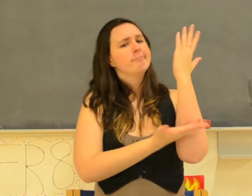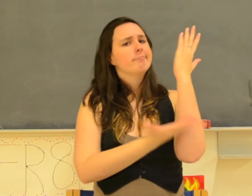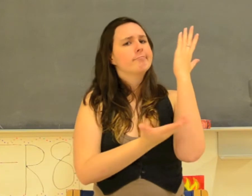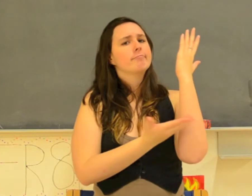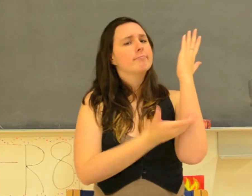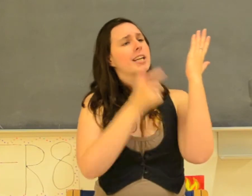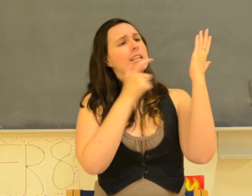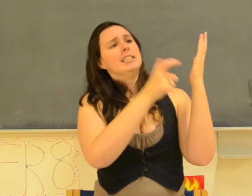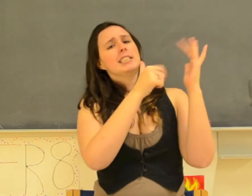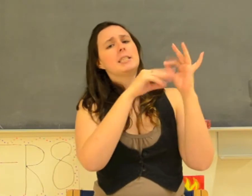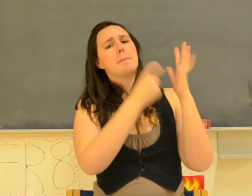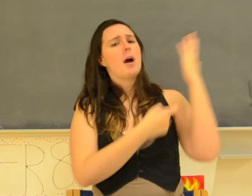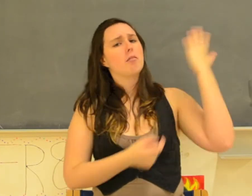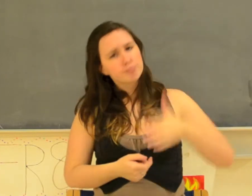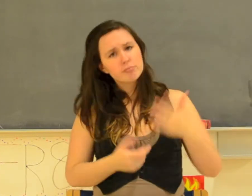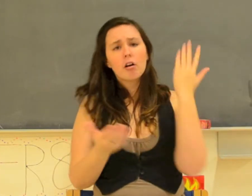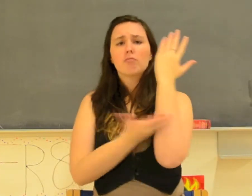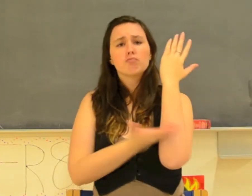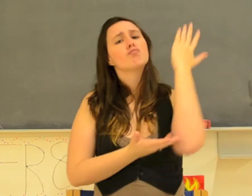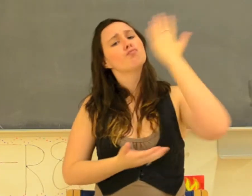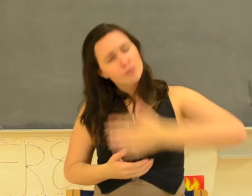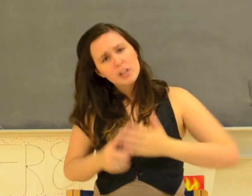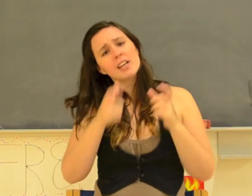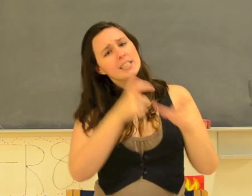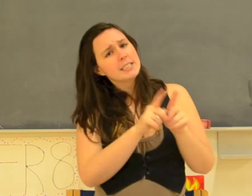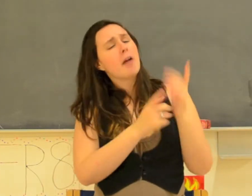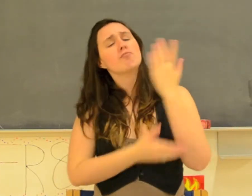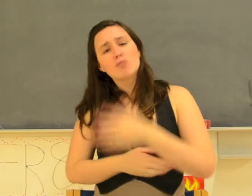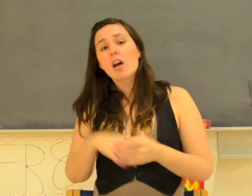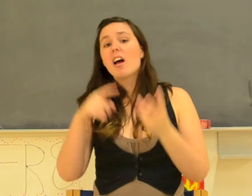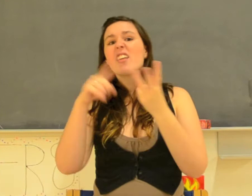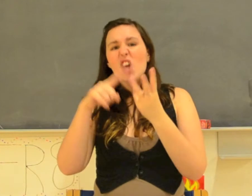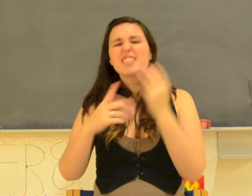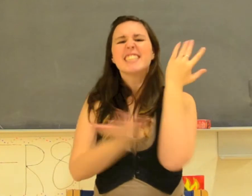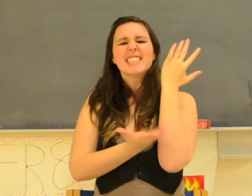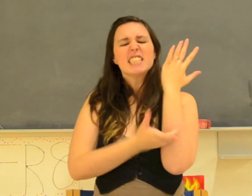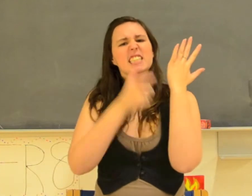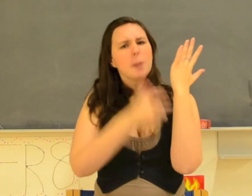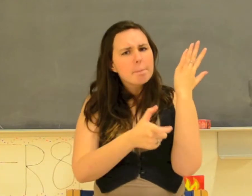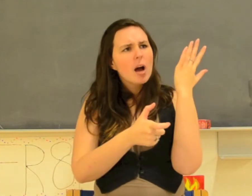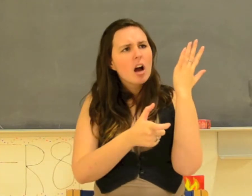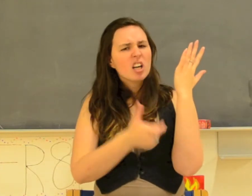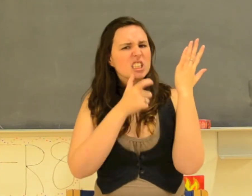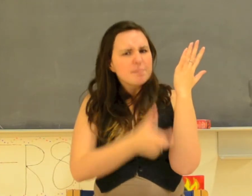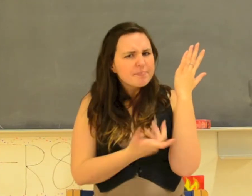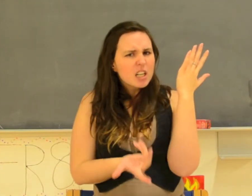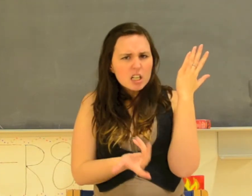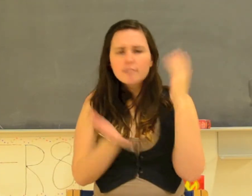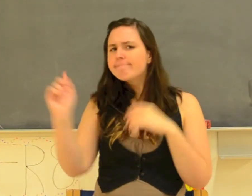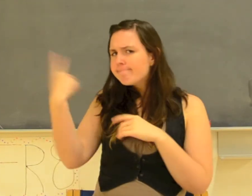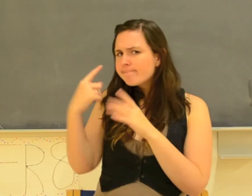Timber joke which is about a lumberjack cutting down trees by yelling out timber. When one tree does not fall